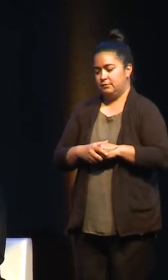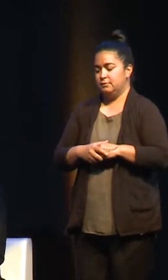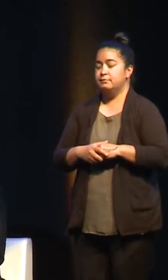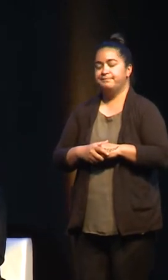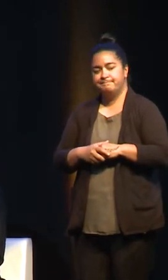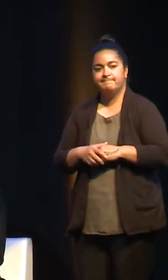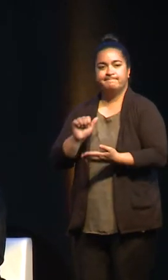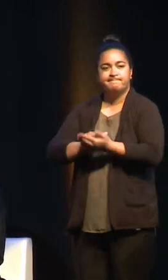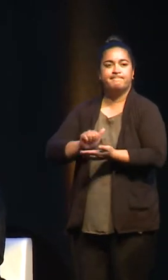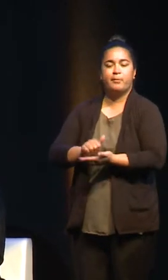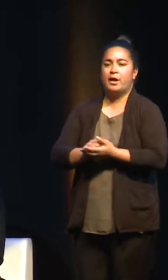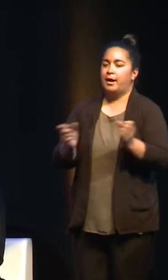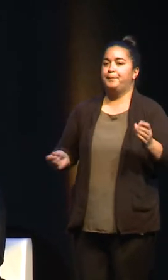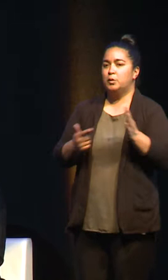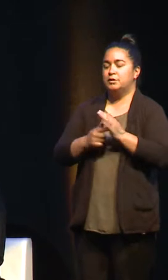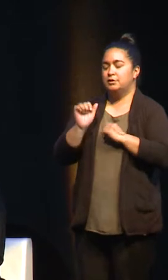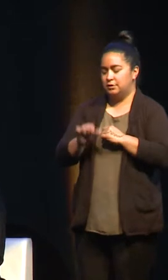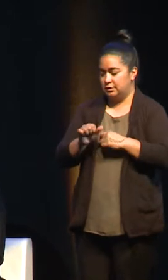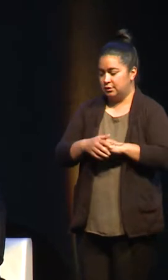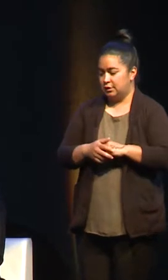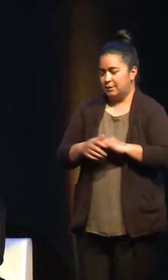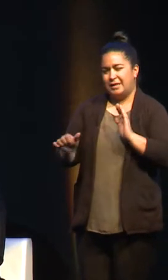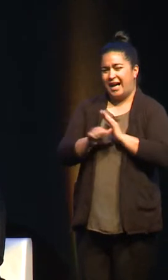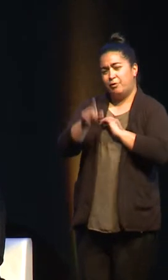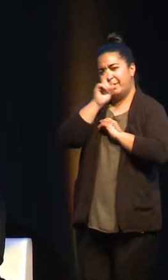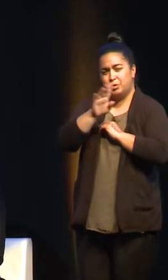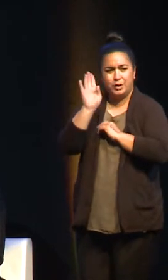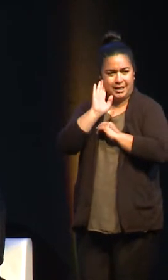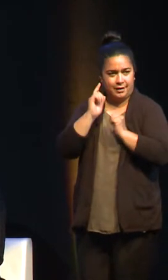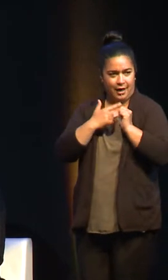point and you know and I think it's hard for people to hear this as well, but we actually